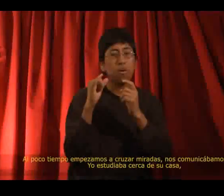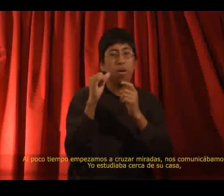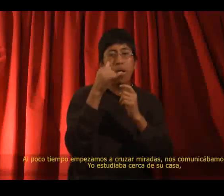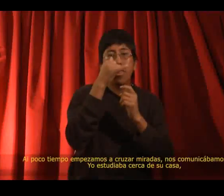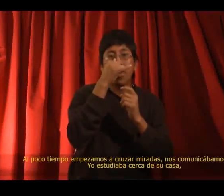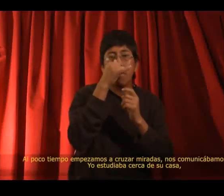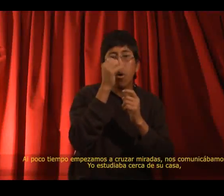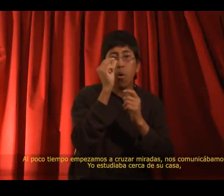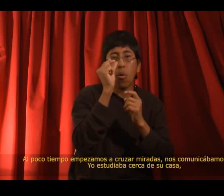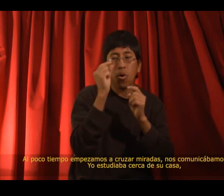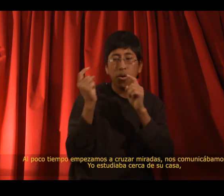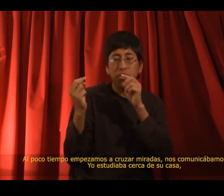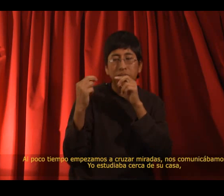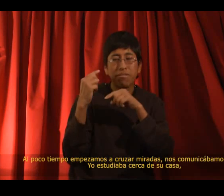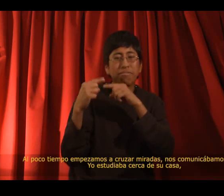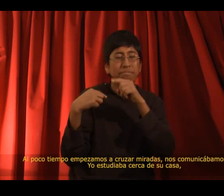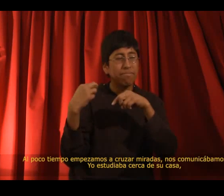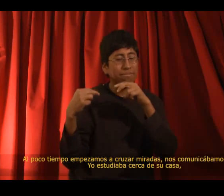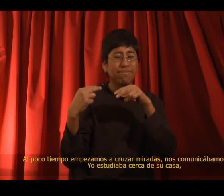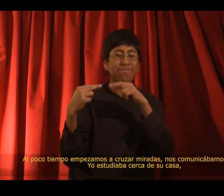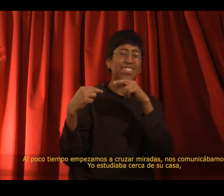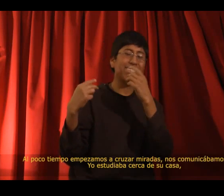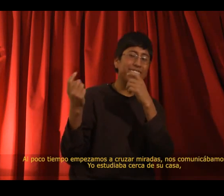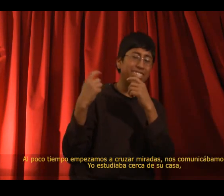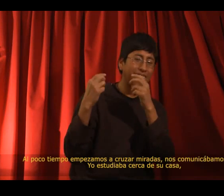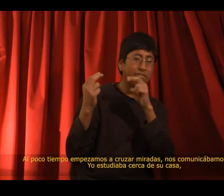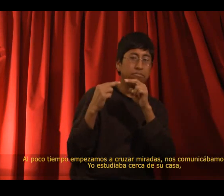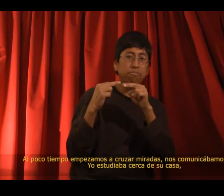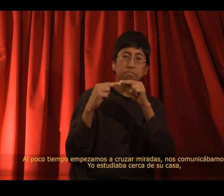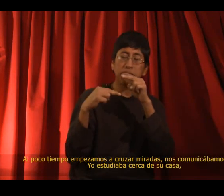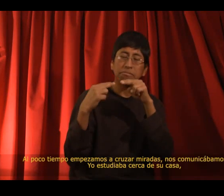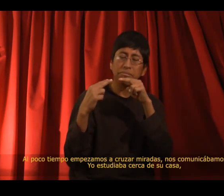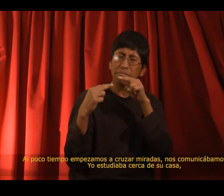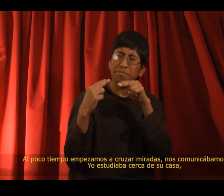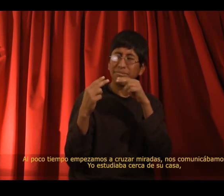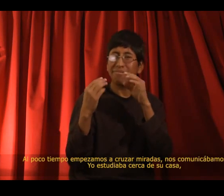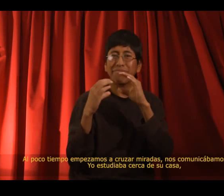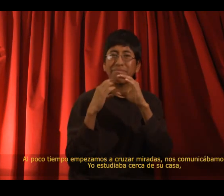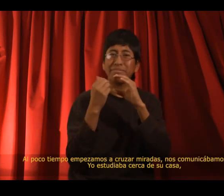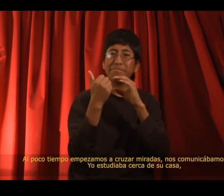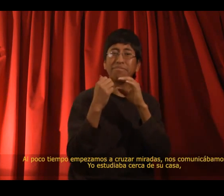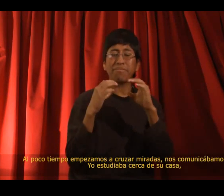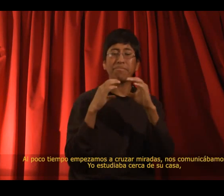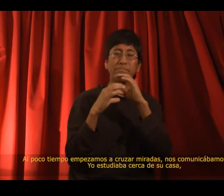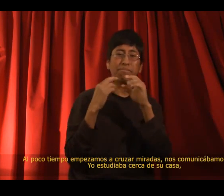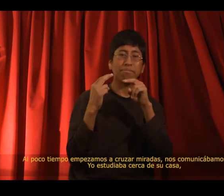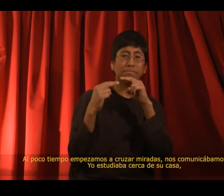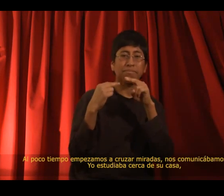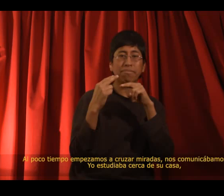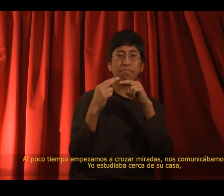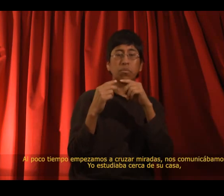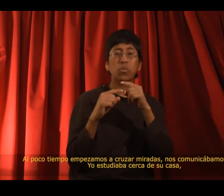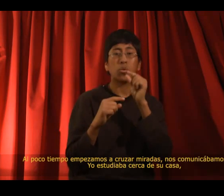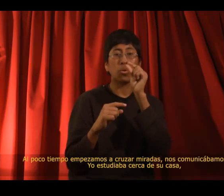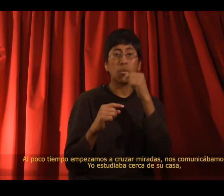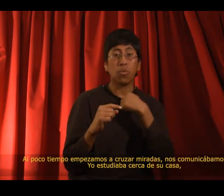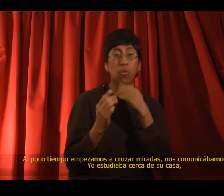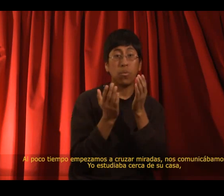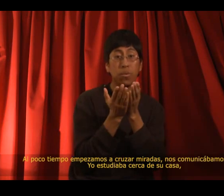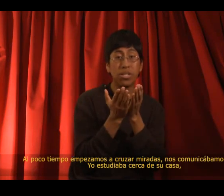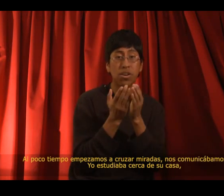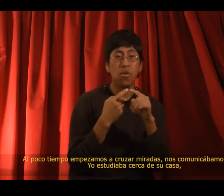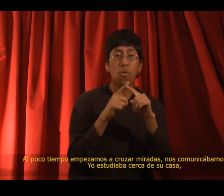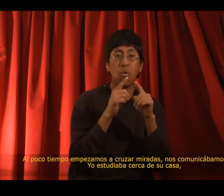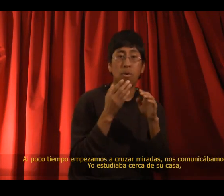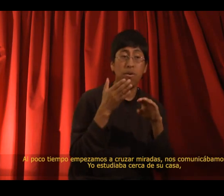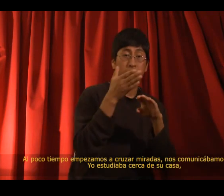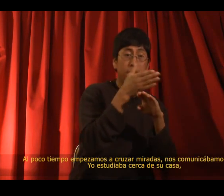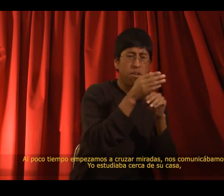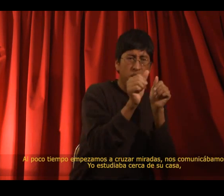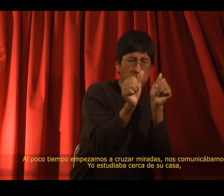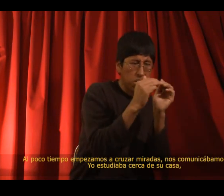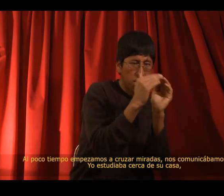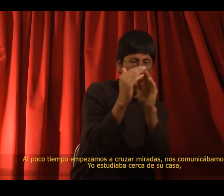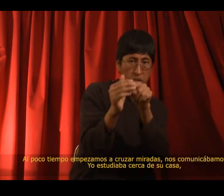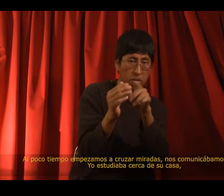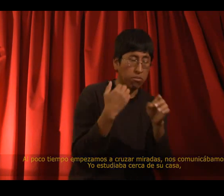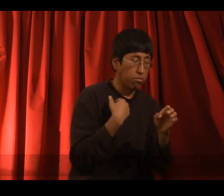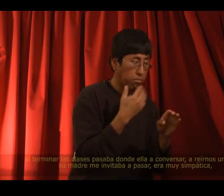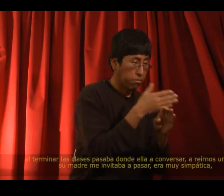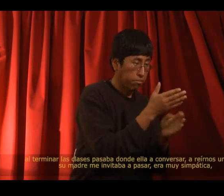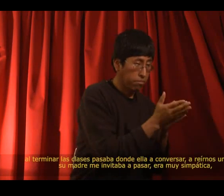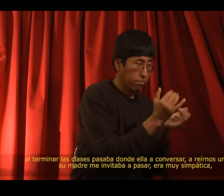In no time, my girlfriend and I started to fall in love. We communicated easily. I studied near her house.